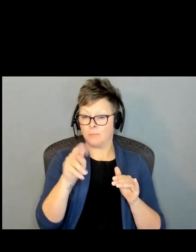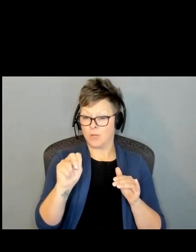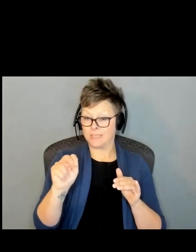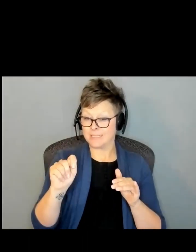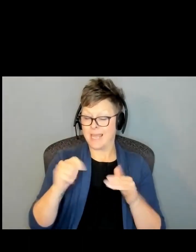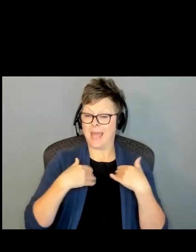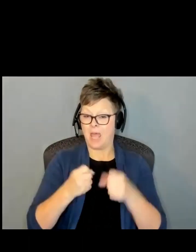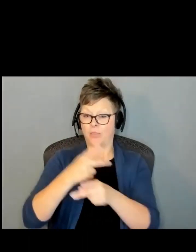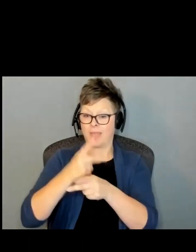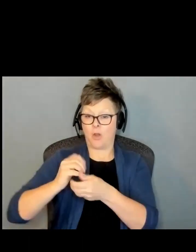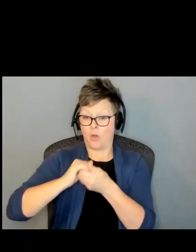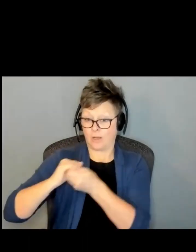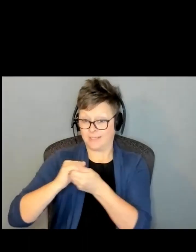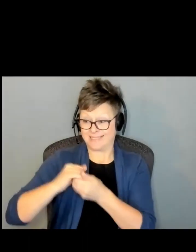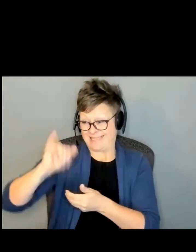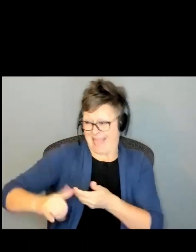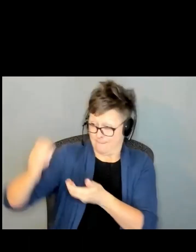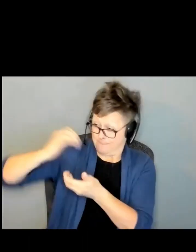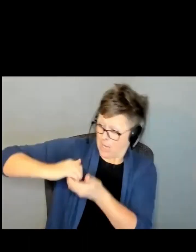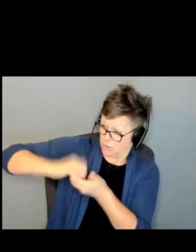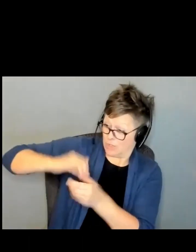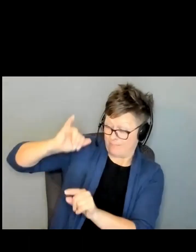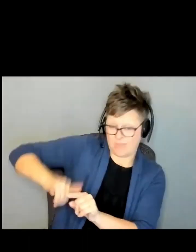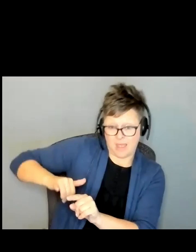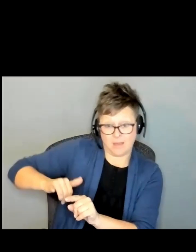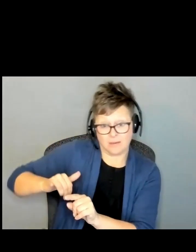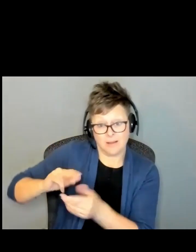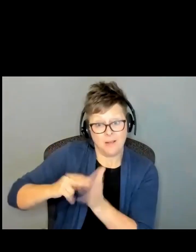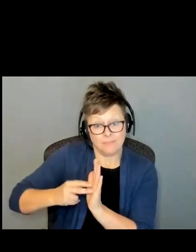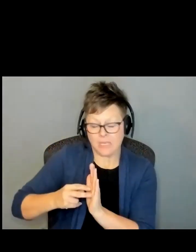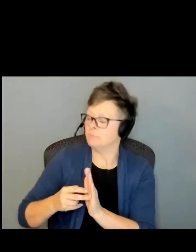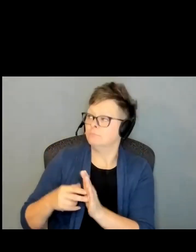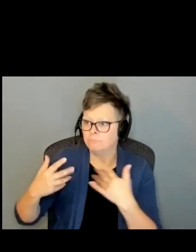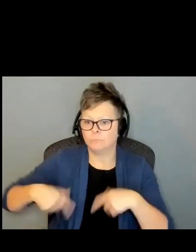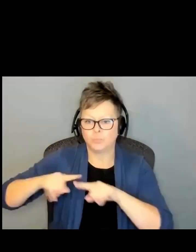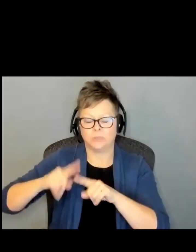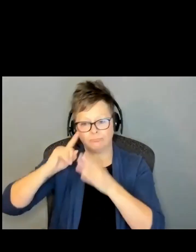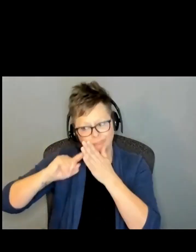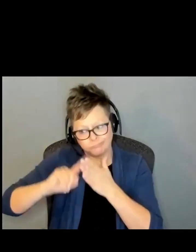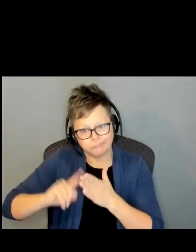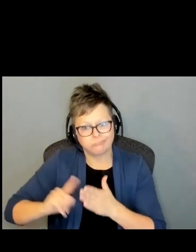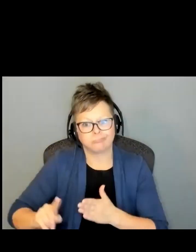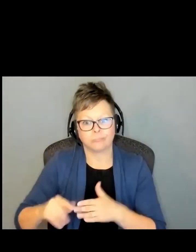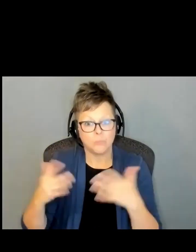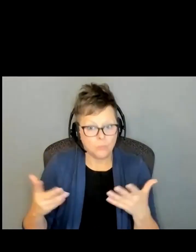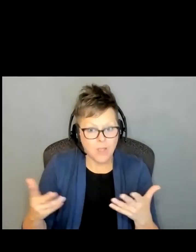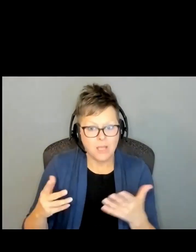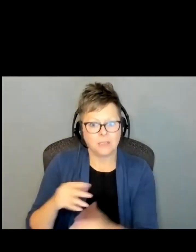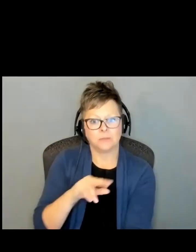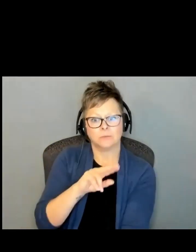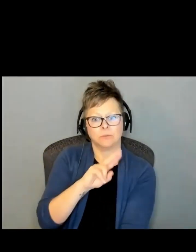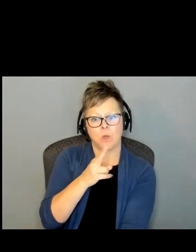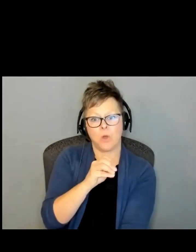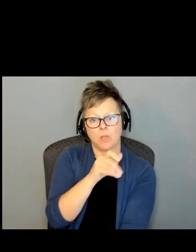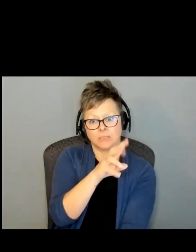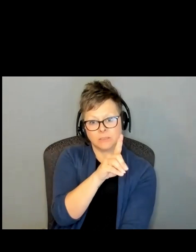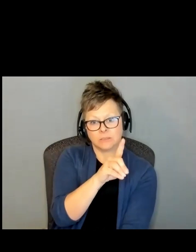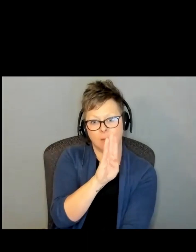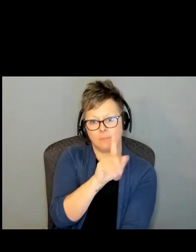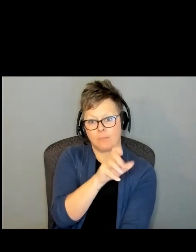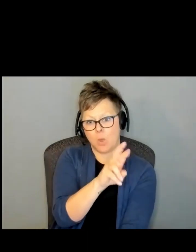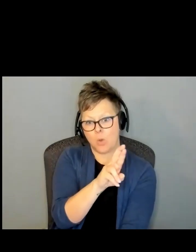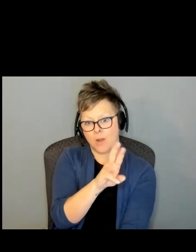And our partnership also consists of conducting research between Holland Bloorview and Vibrant